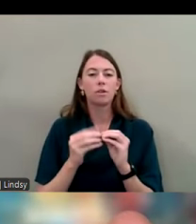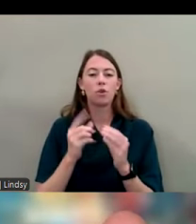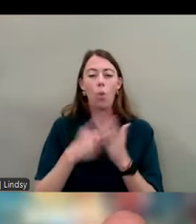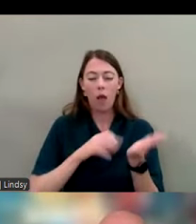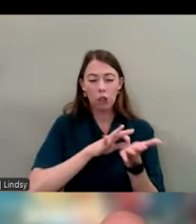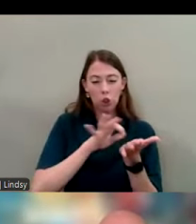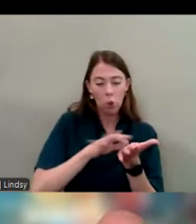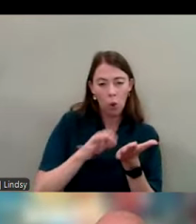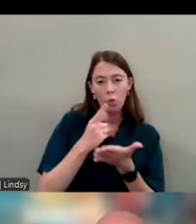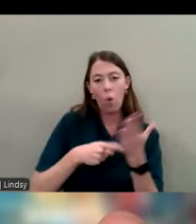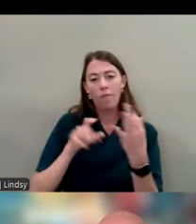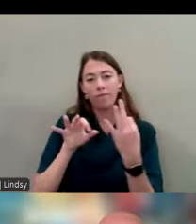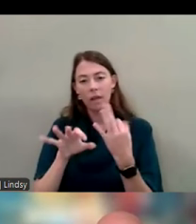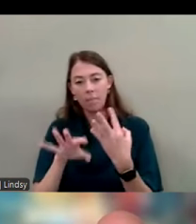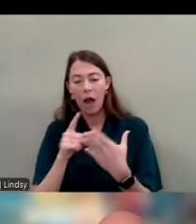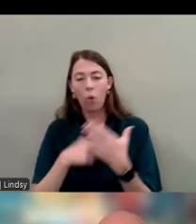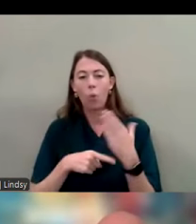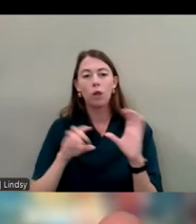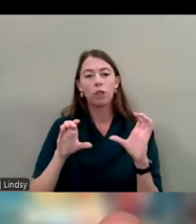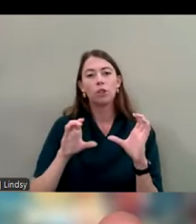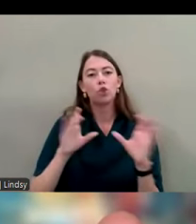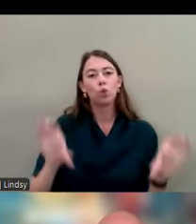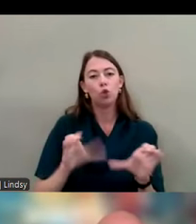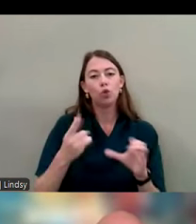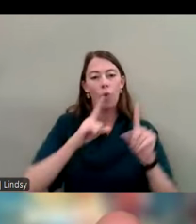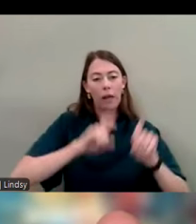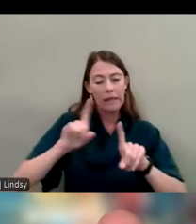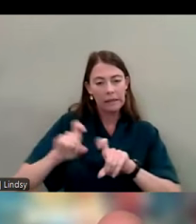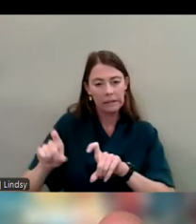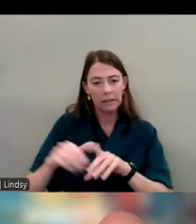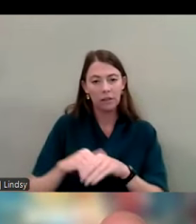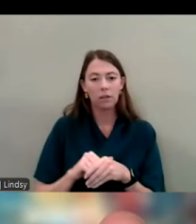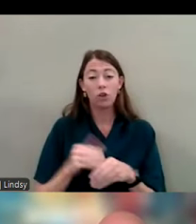done in terms of the manual testing that the QA team is doing? Are there any high severity issues